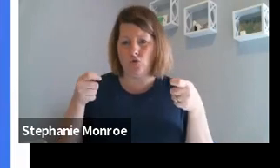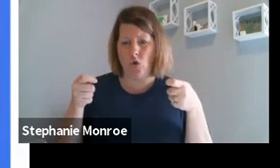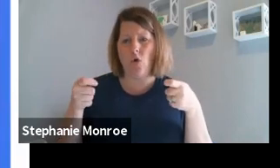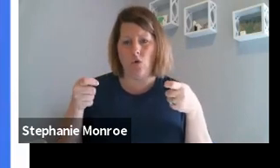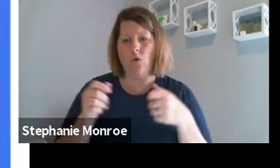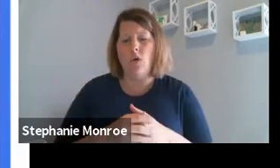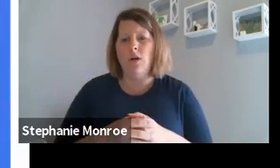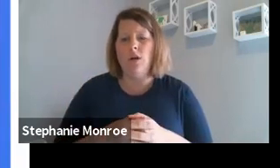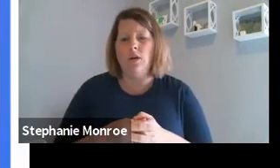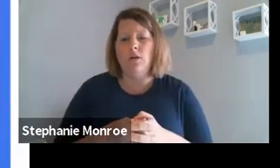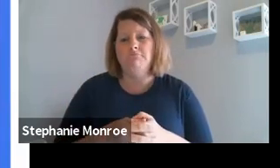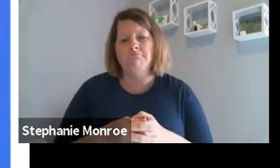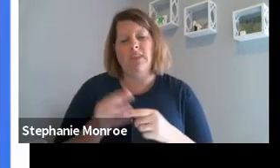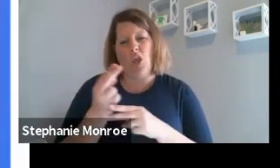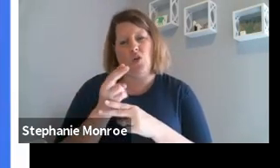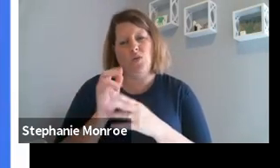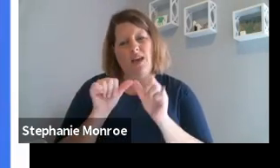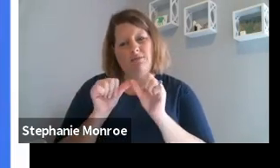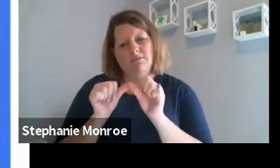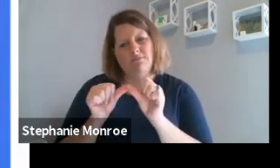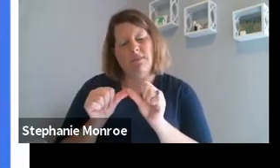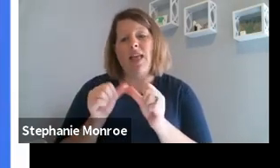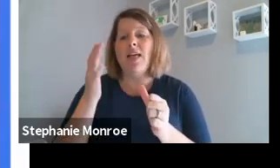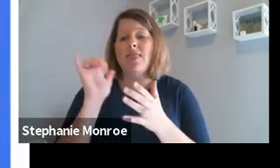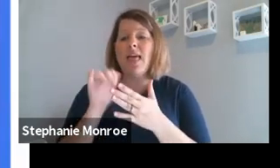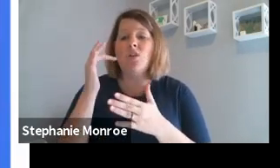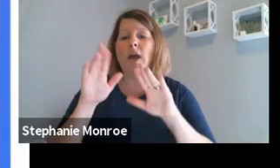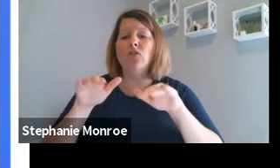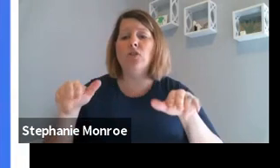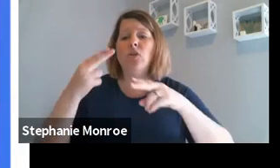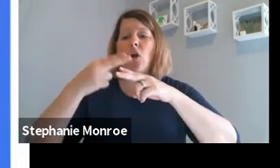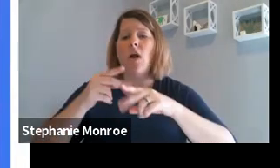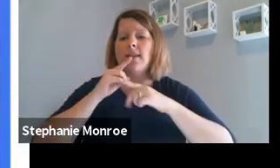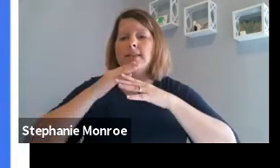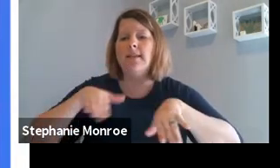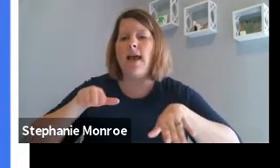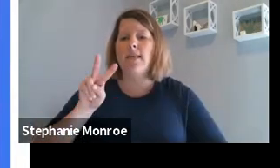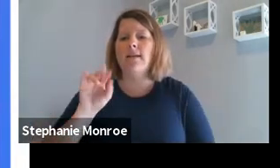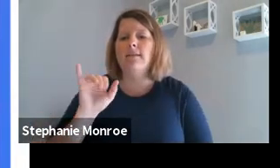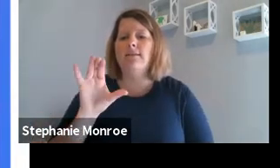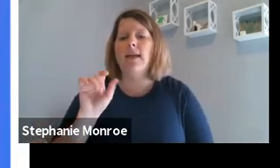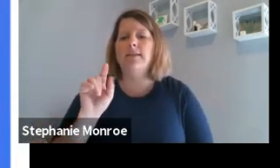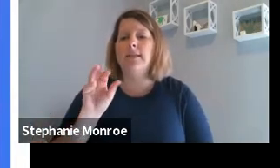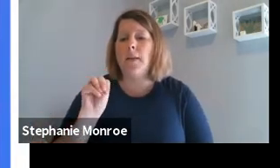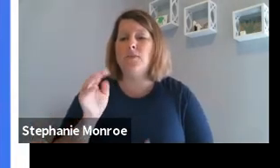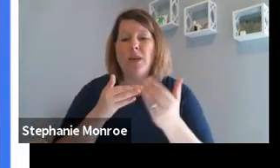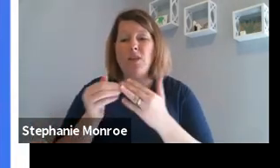on an ongoing basis, and that's why children are called the silent victims, Because even though they see it, they have no power